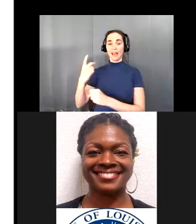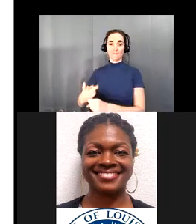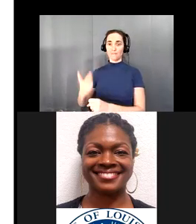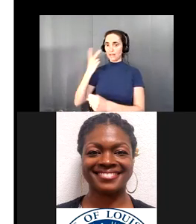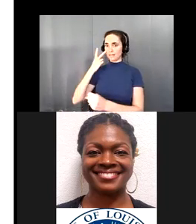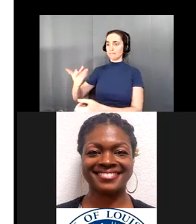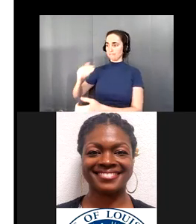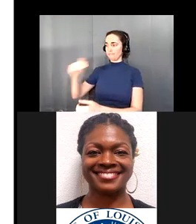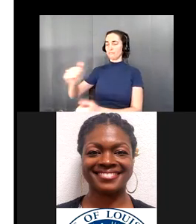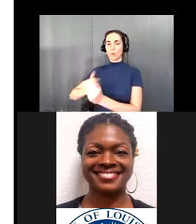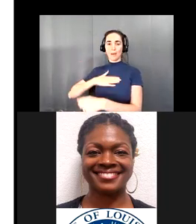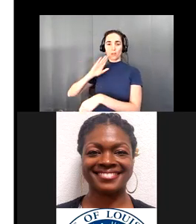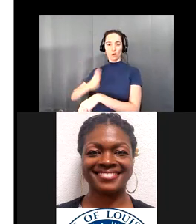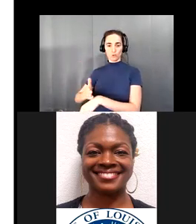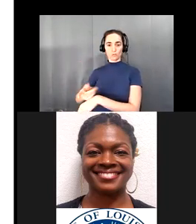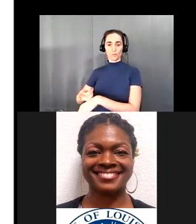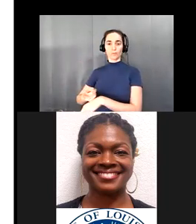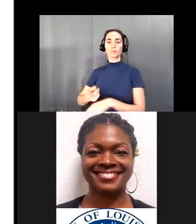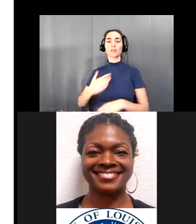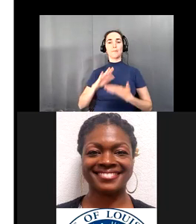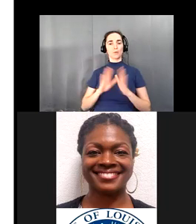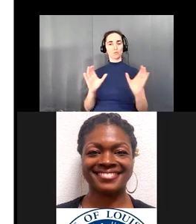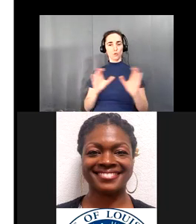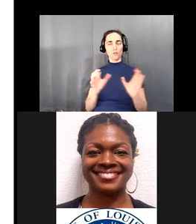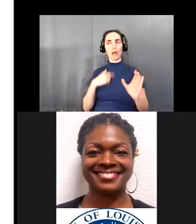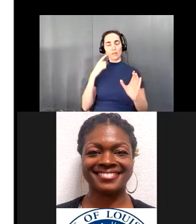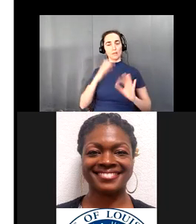daughter is, it's just good to know and understand seizures, they can happen in any